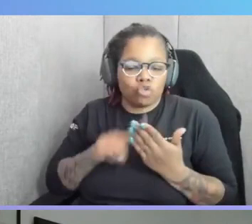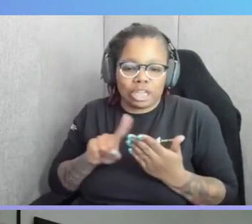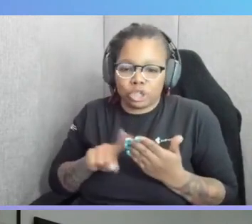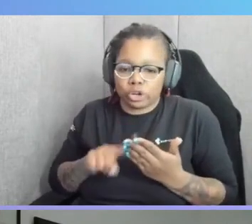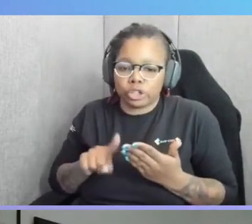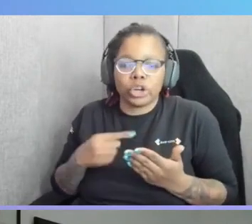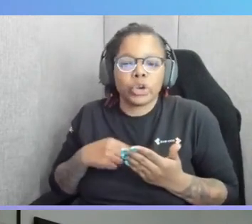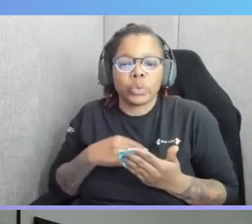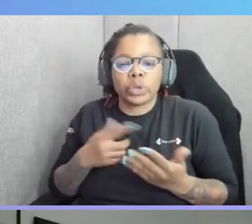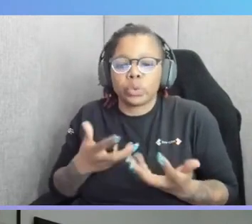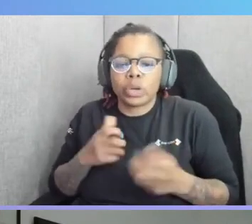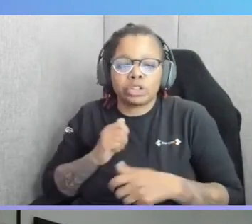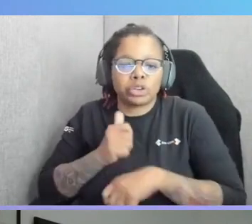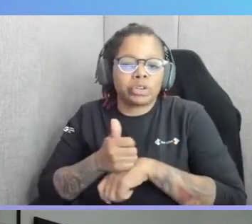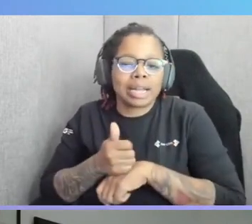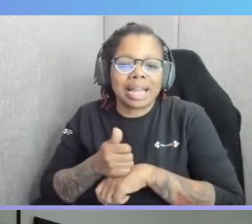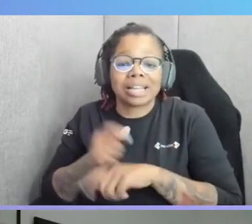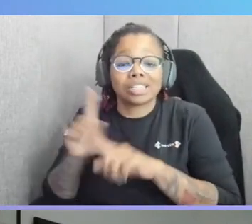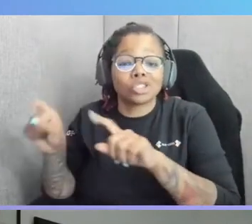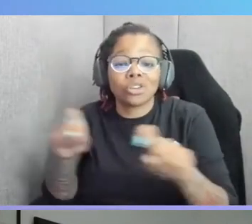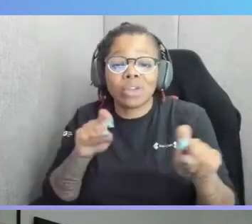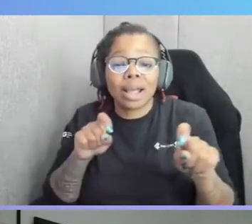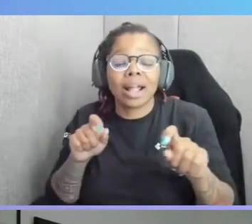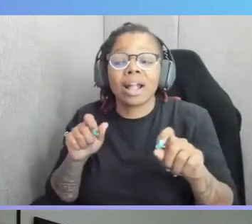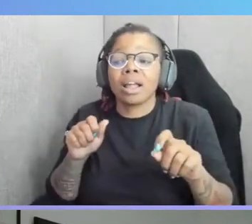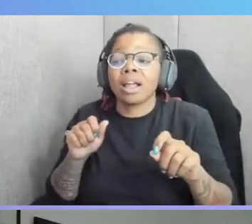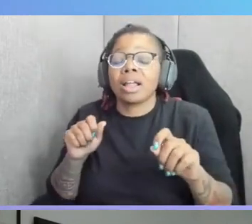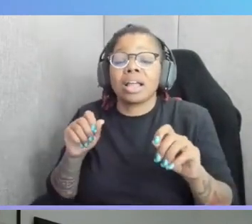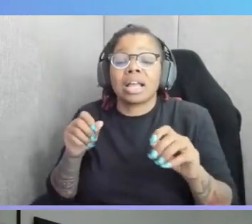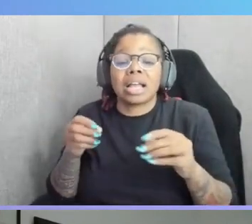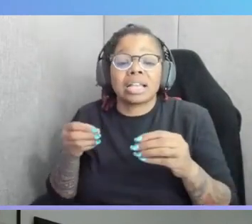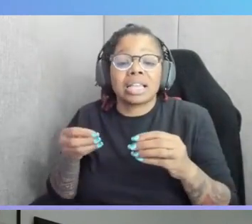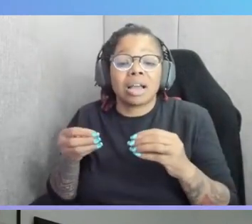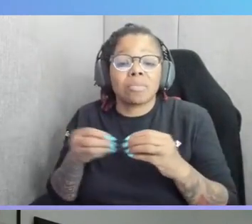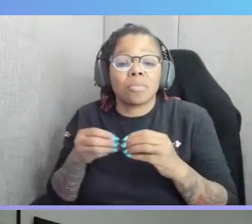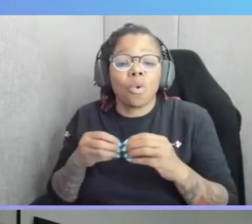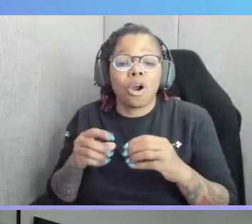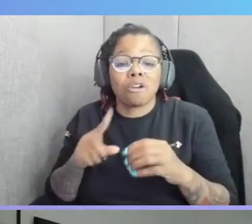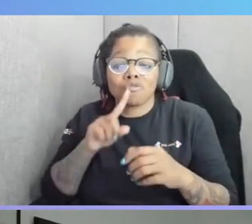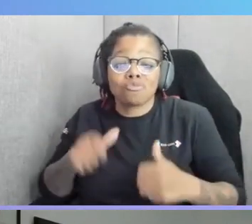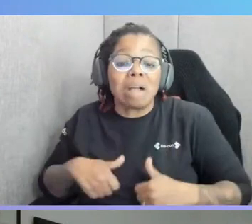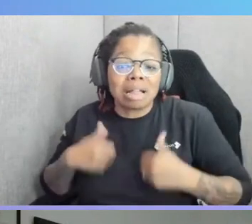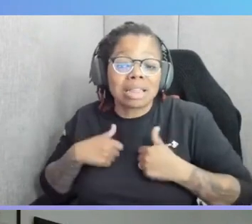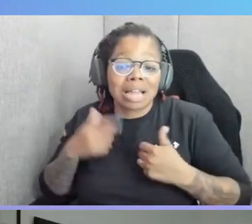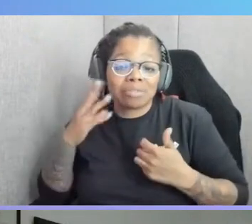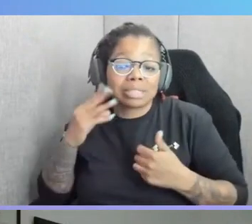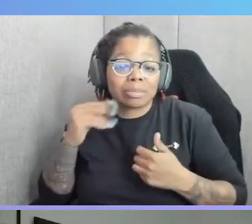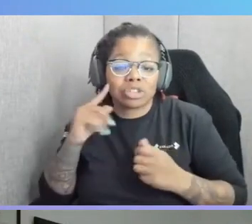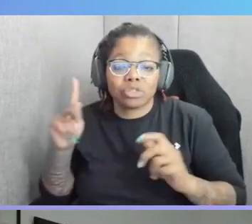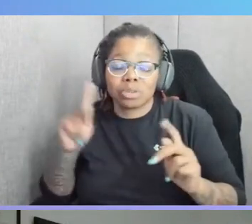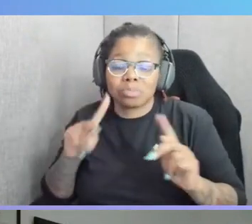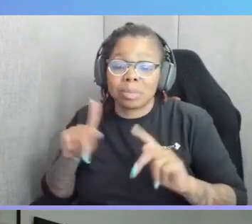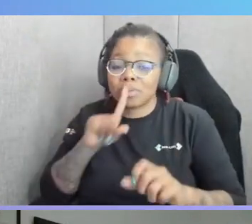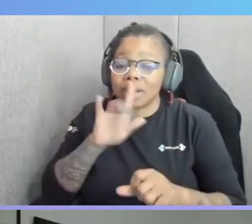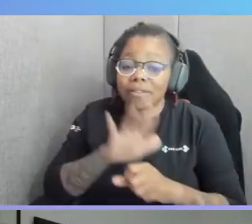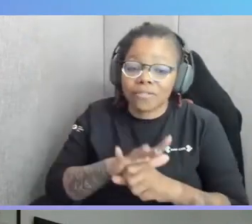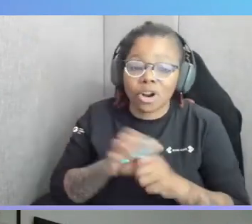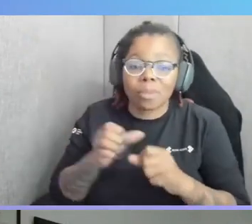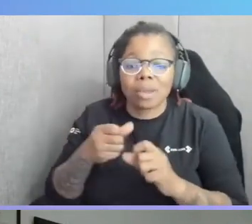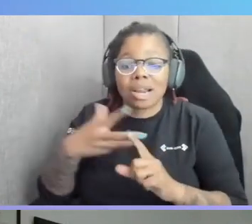want to create survey or surveys that present a more realistic experience for participants to confirm and expand on these